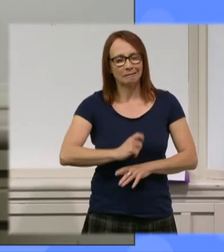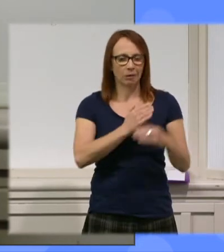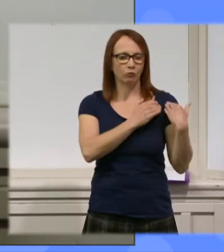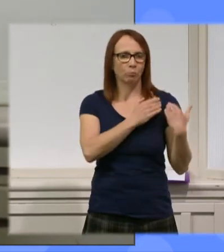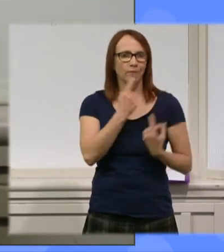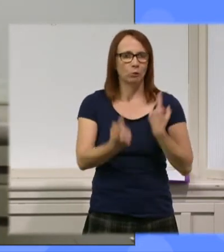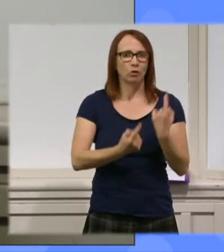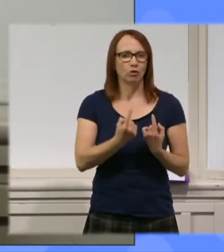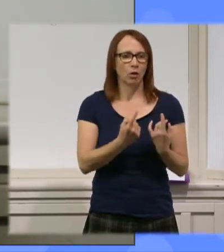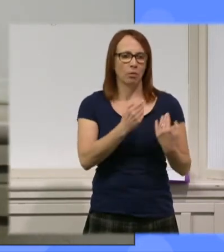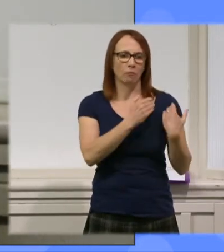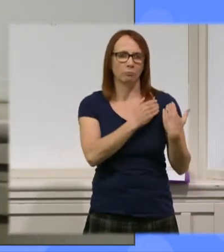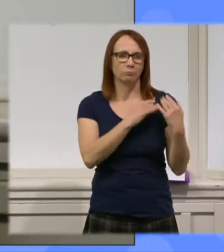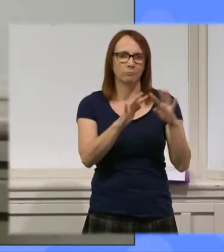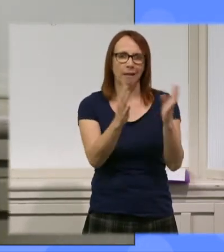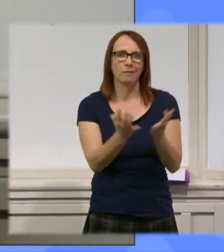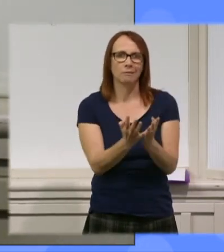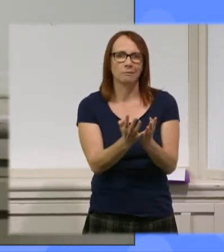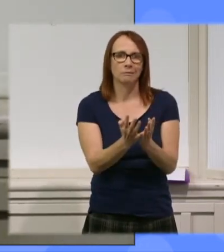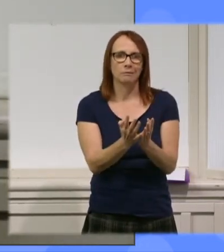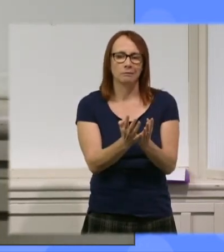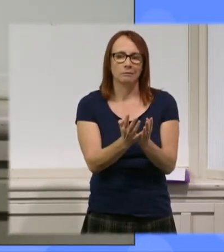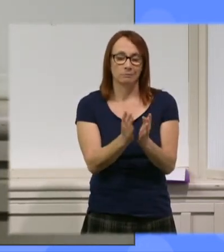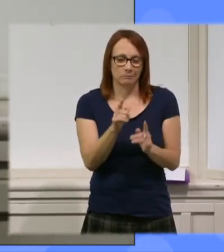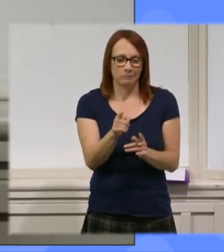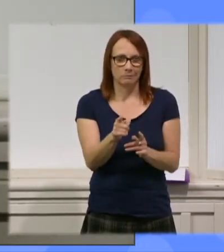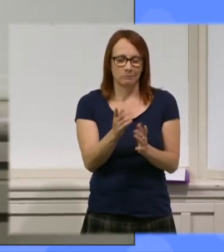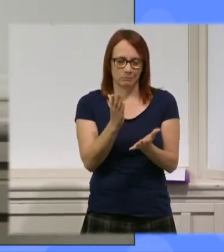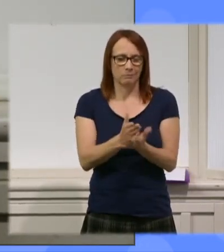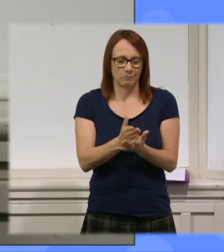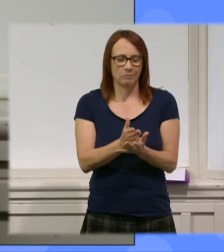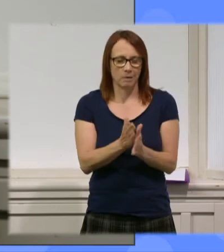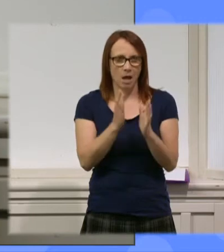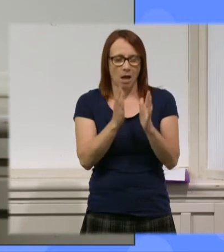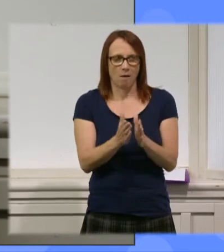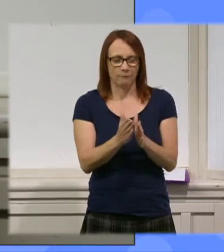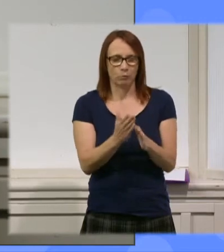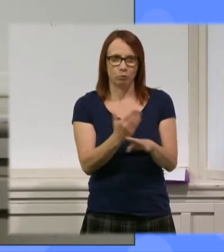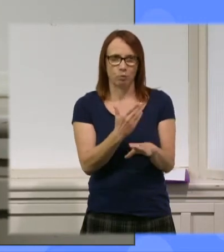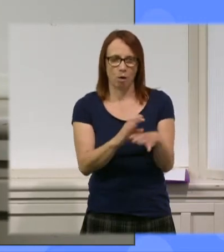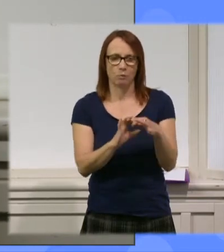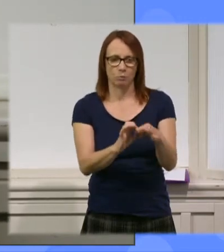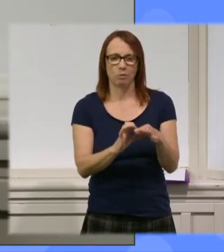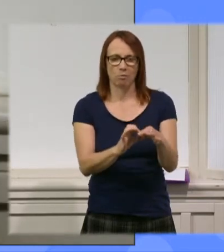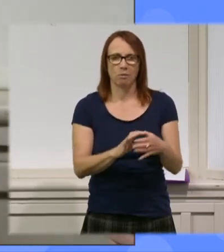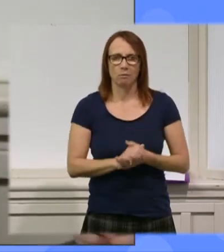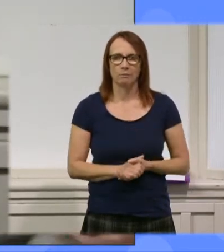to the planet so all those universal values I think that we can't afford to comedogenic but what I'd like to ask you now before